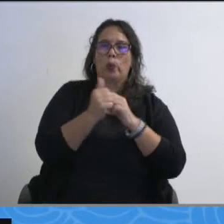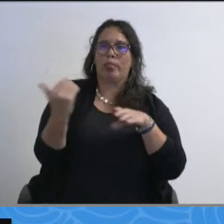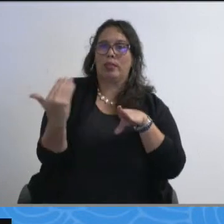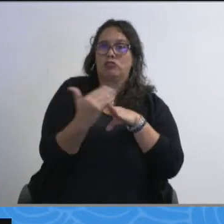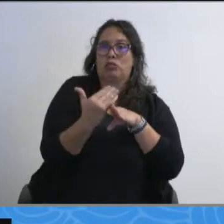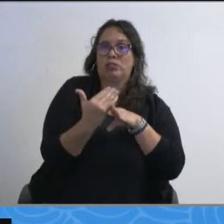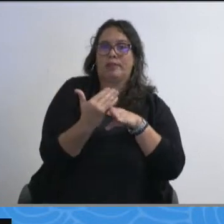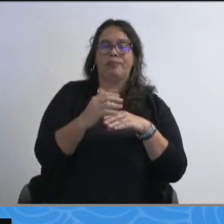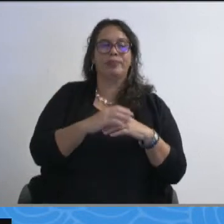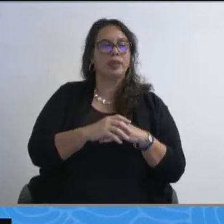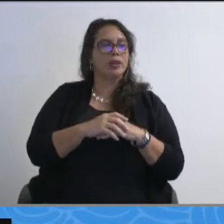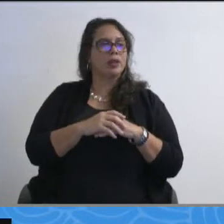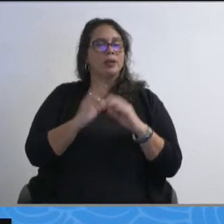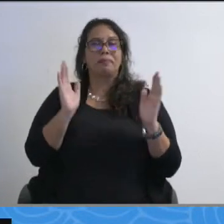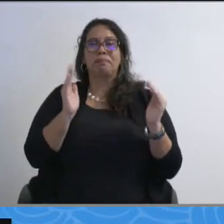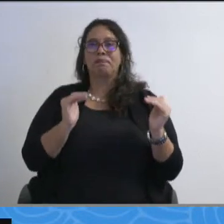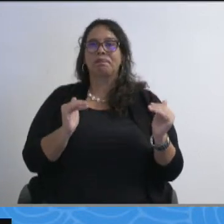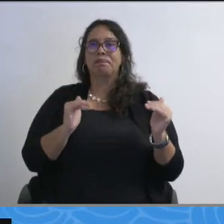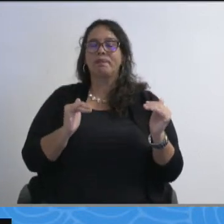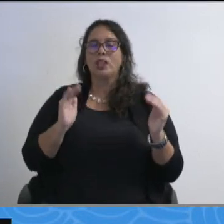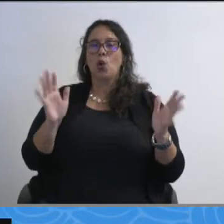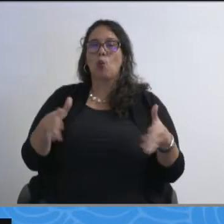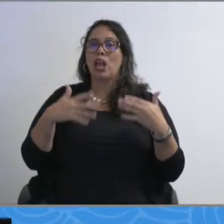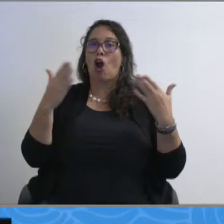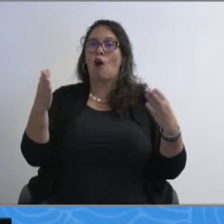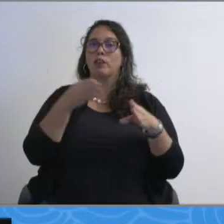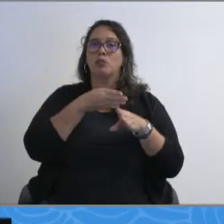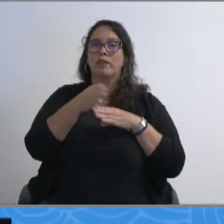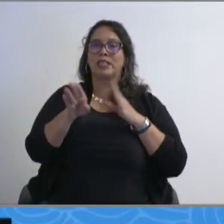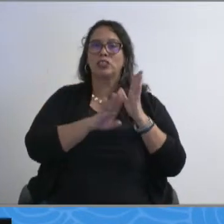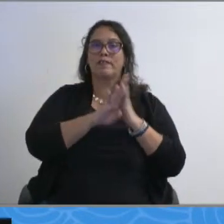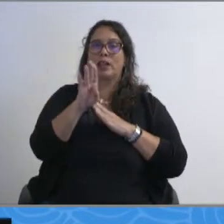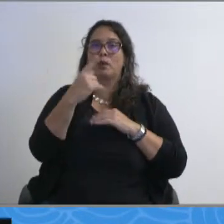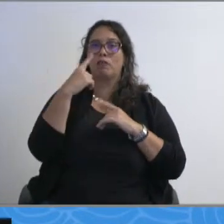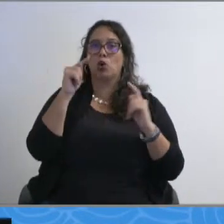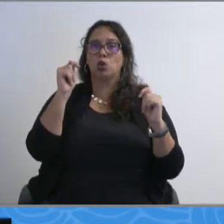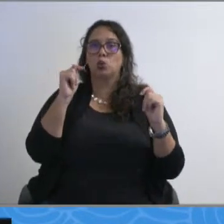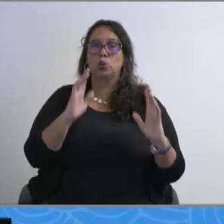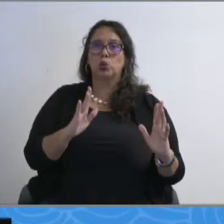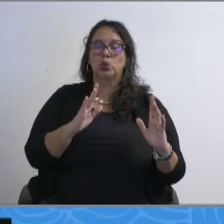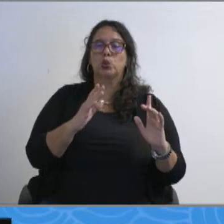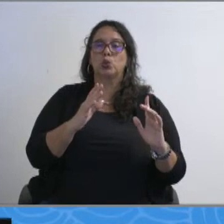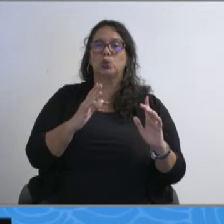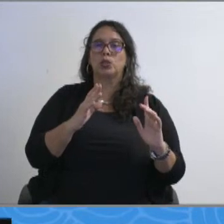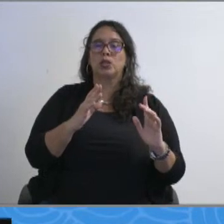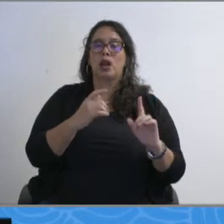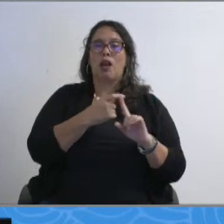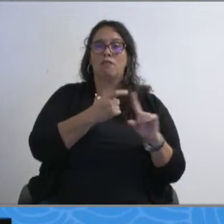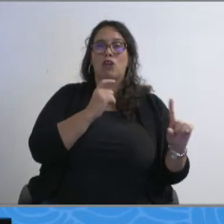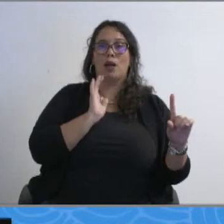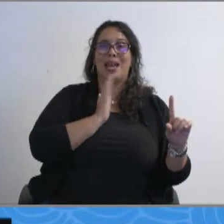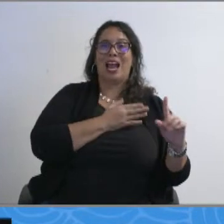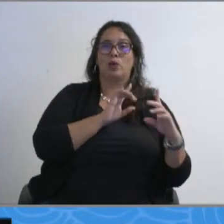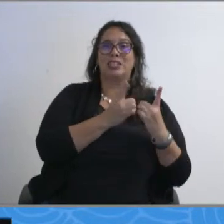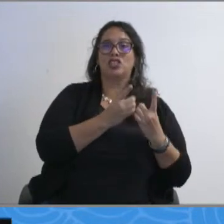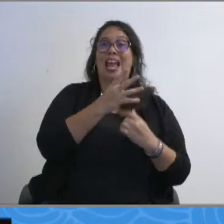That we offer professional development for our tutors, both from the vendors and from our district.